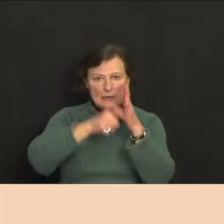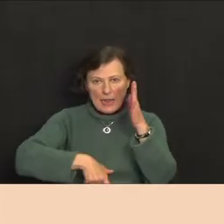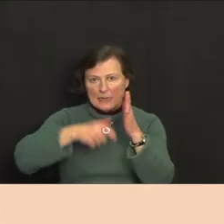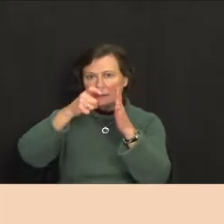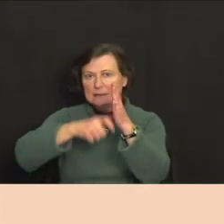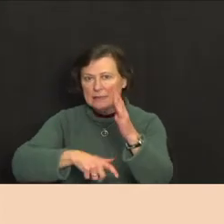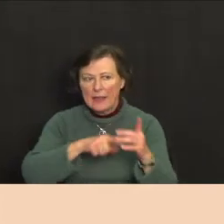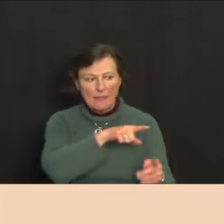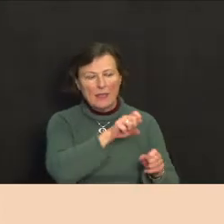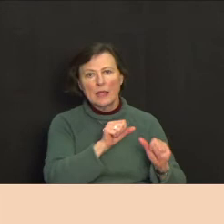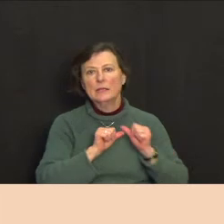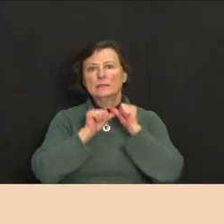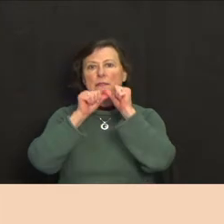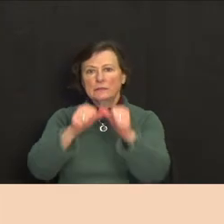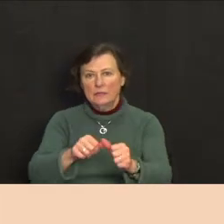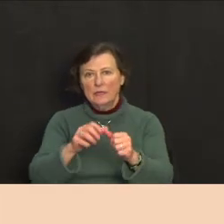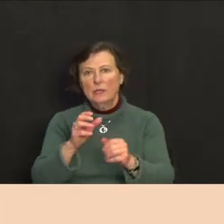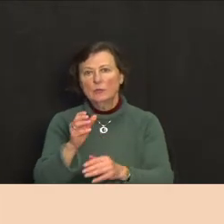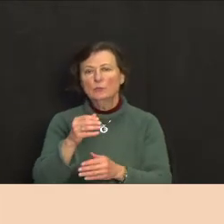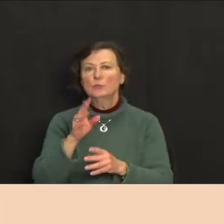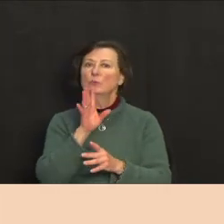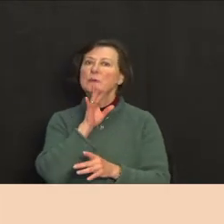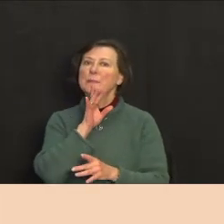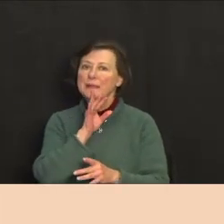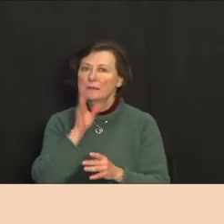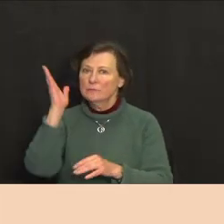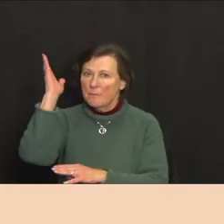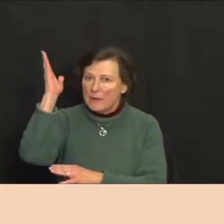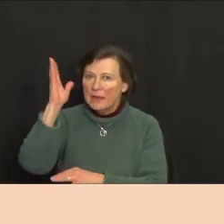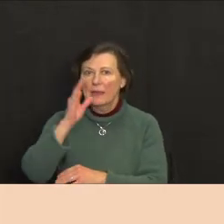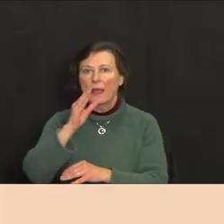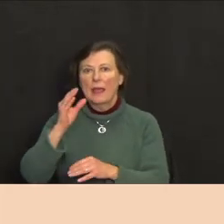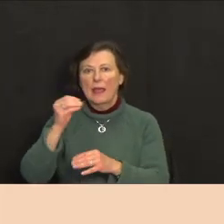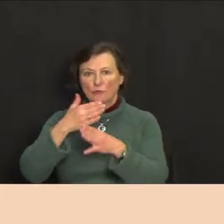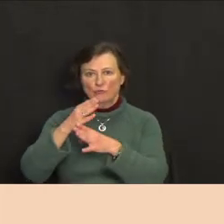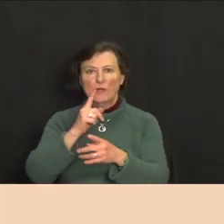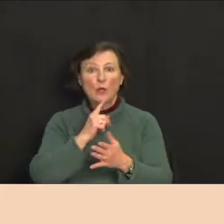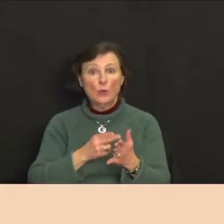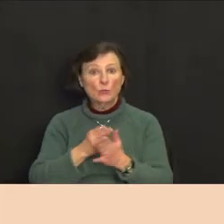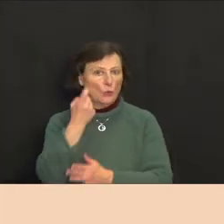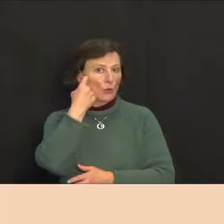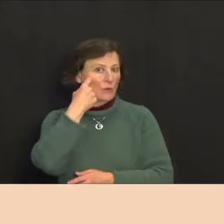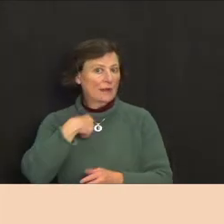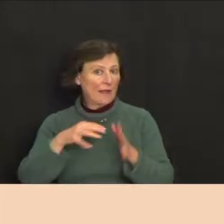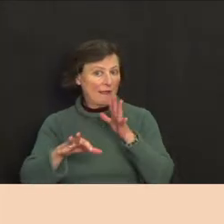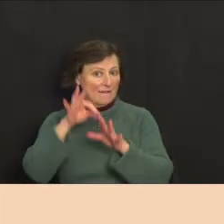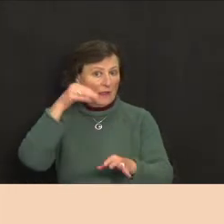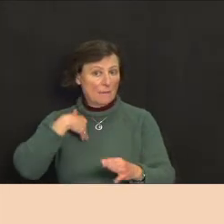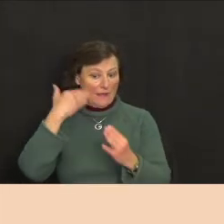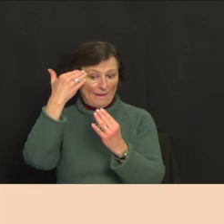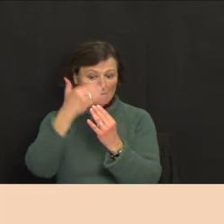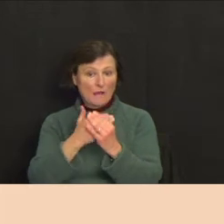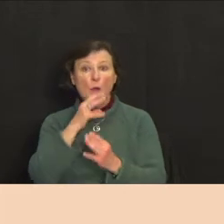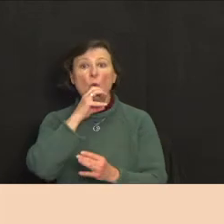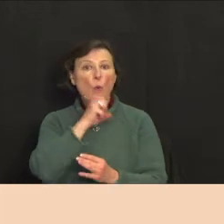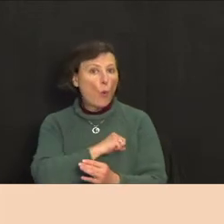to speak and share their truth. Recently I found in my files an old copy, not that old,